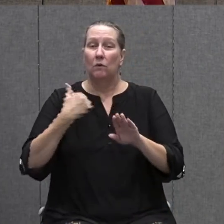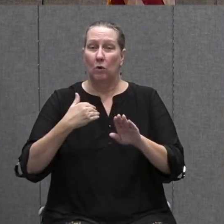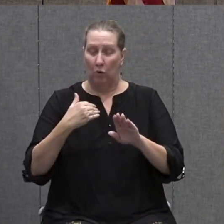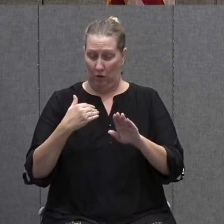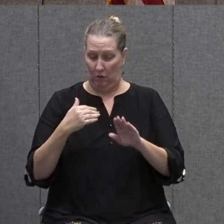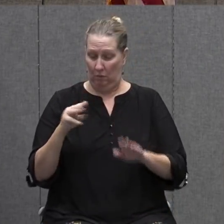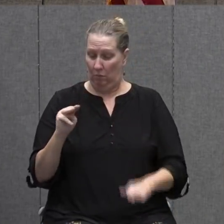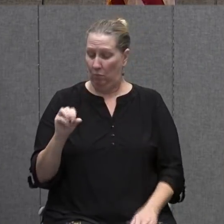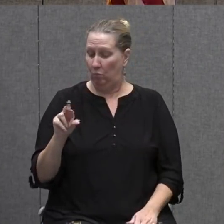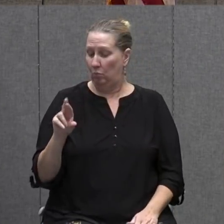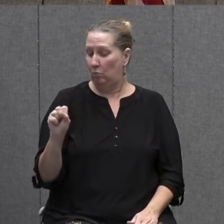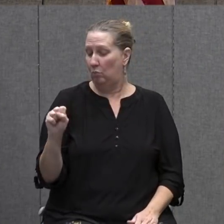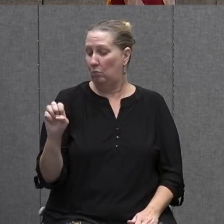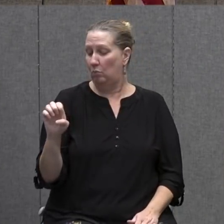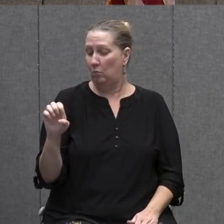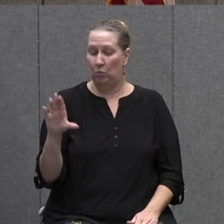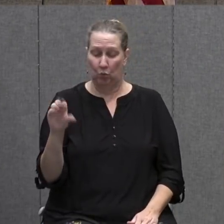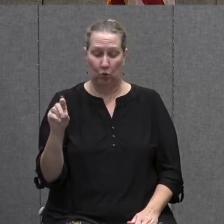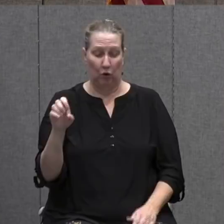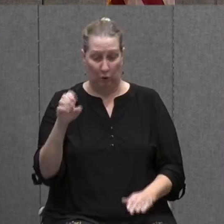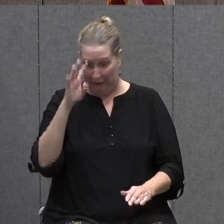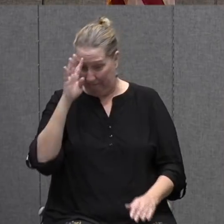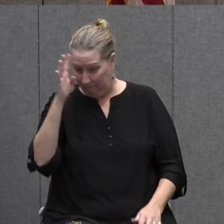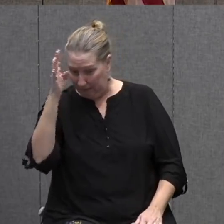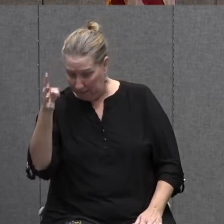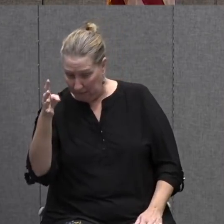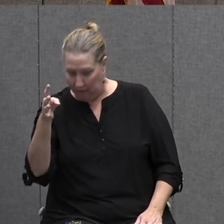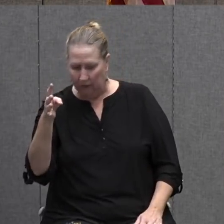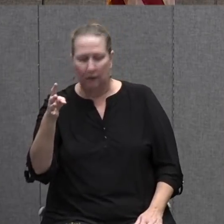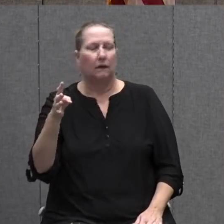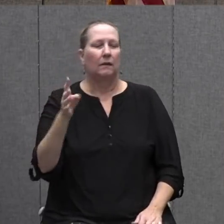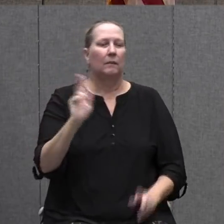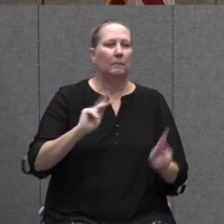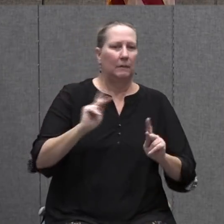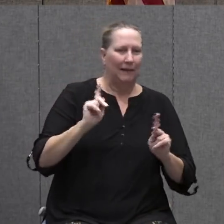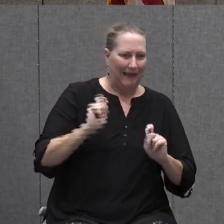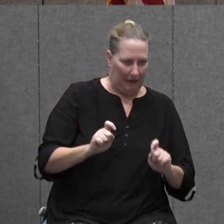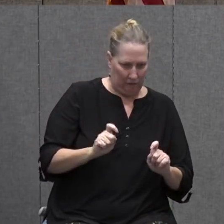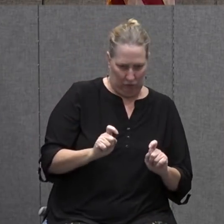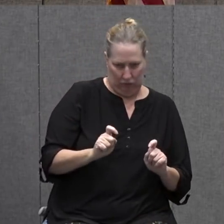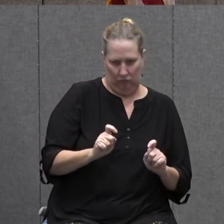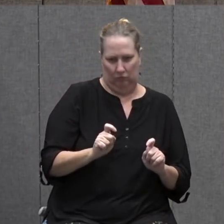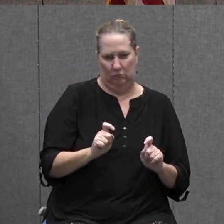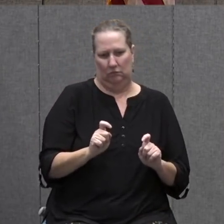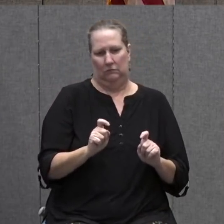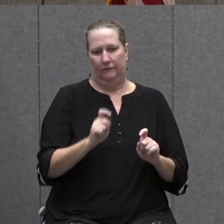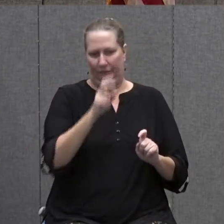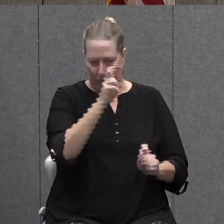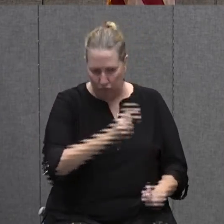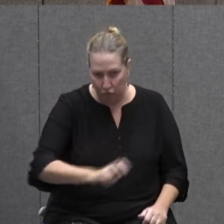and then travel a long distance and give that message to another person or people would write down the message